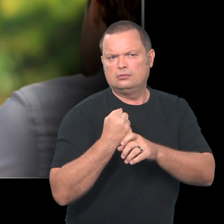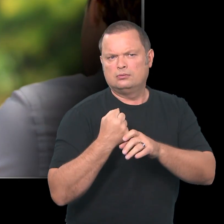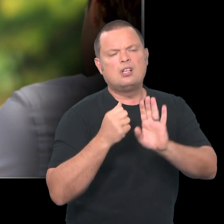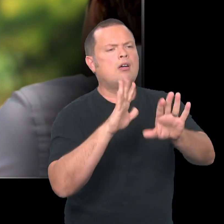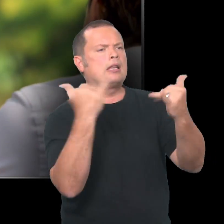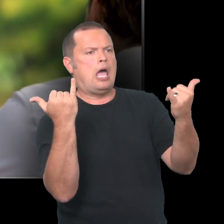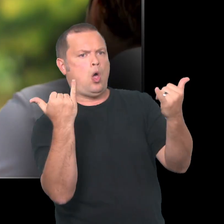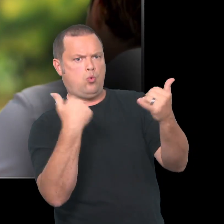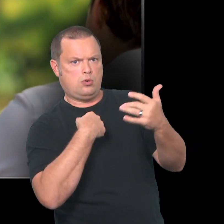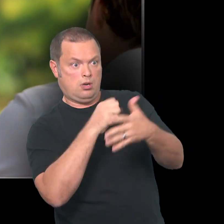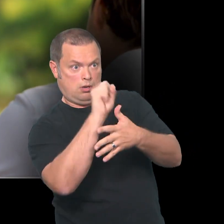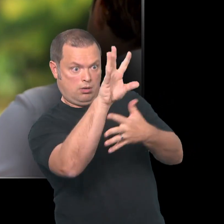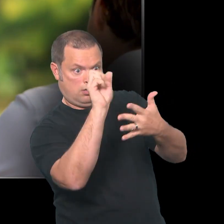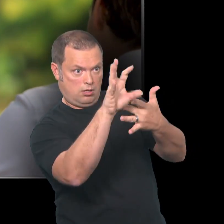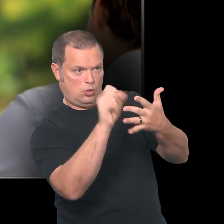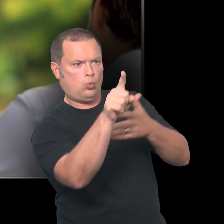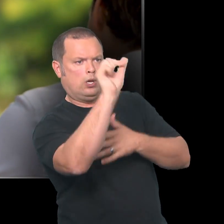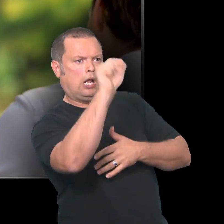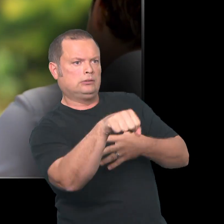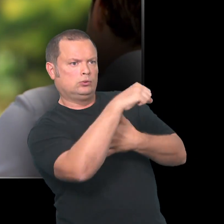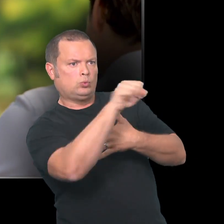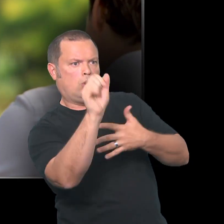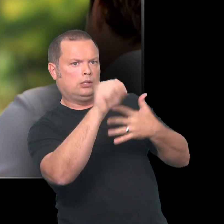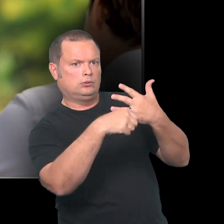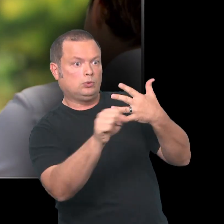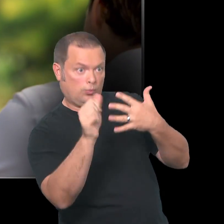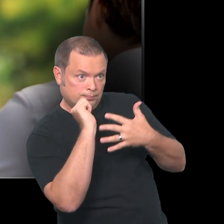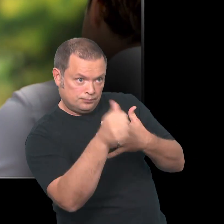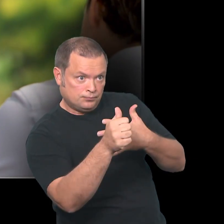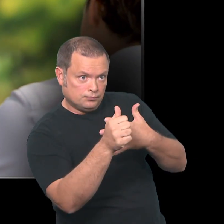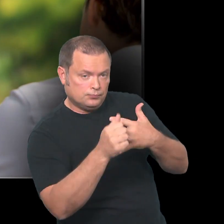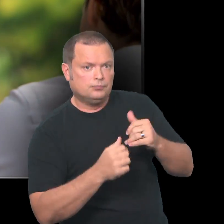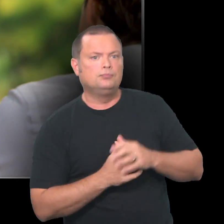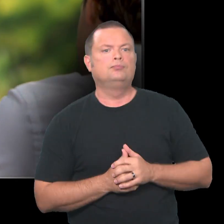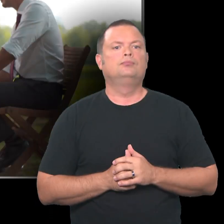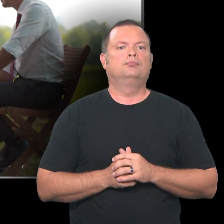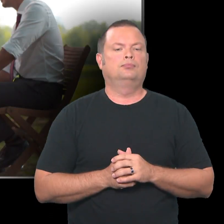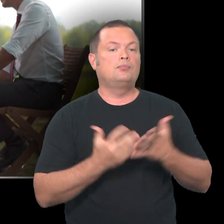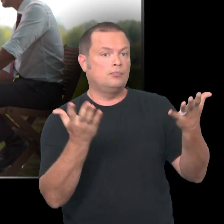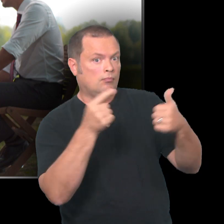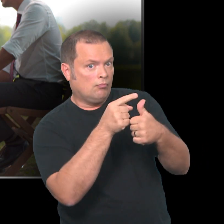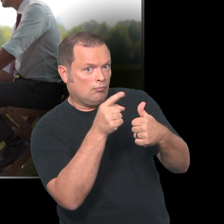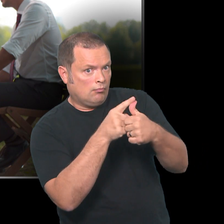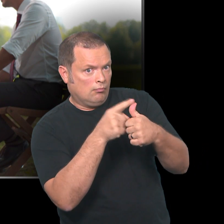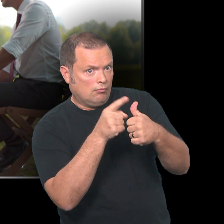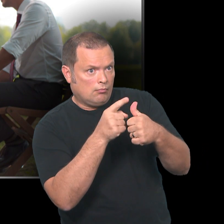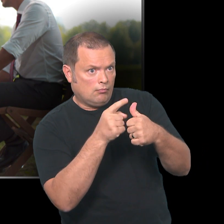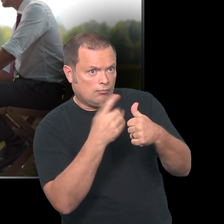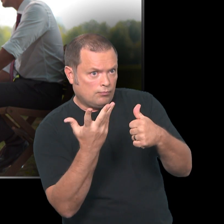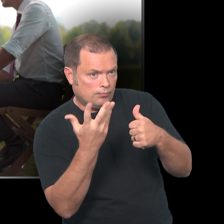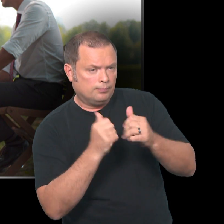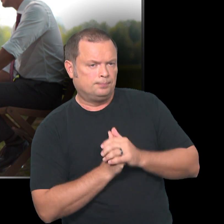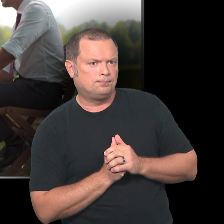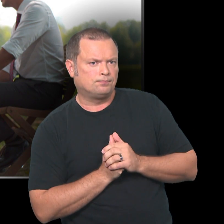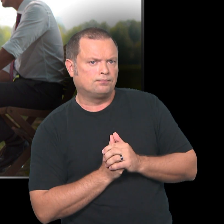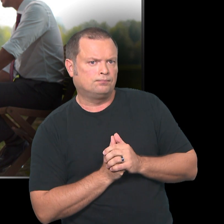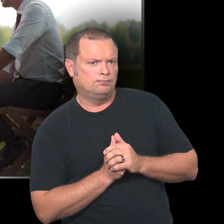of the last couple of years, and whether or not you keep these programs, or get rid of them, or alter them.